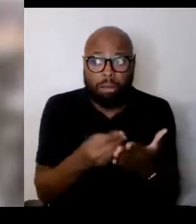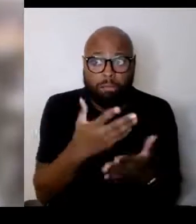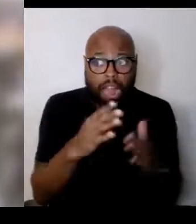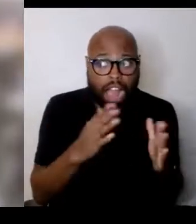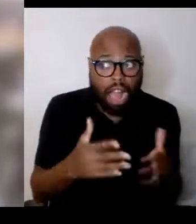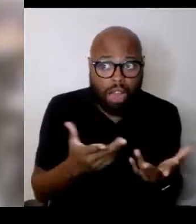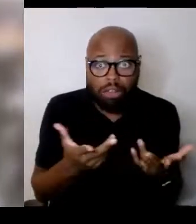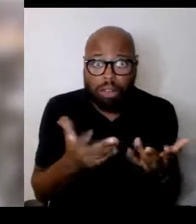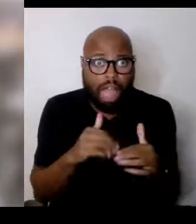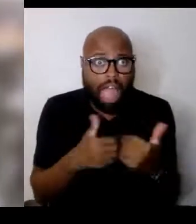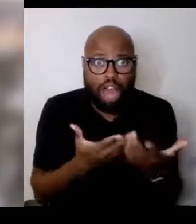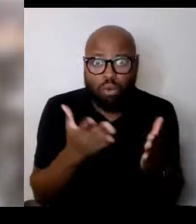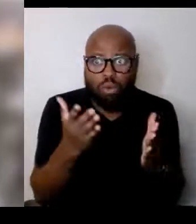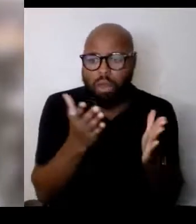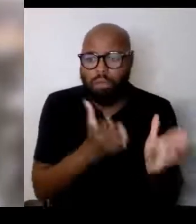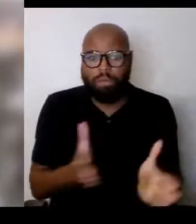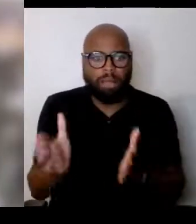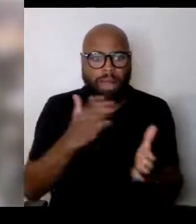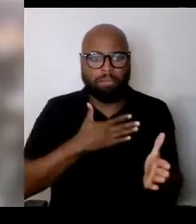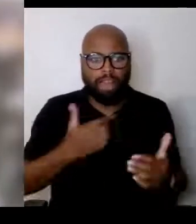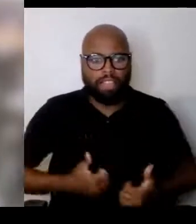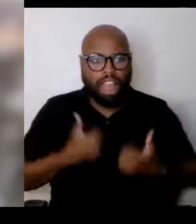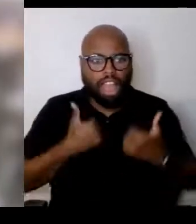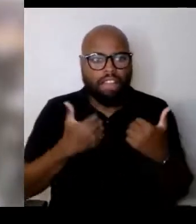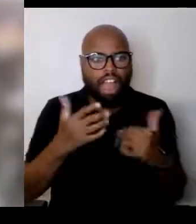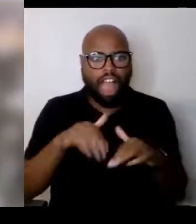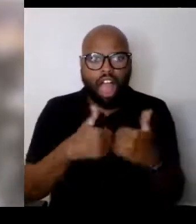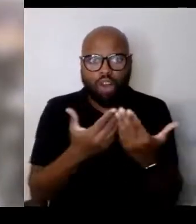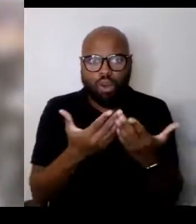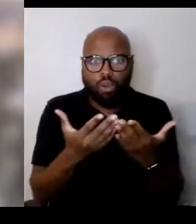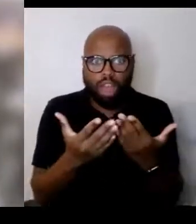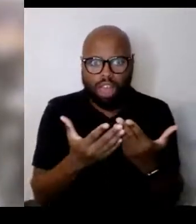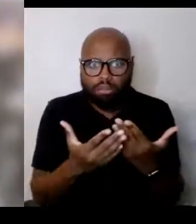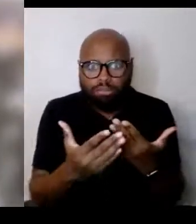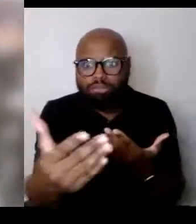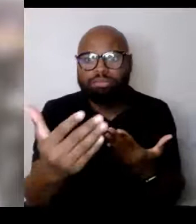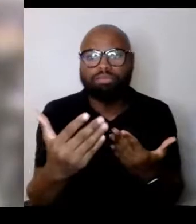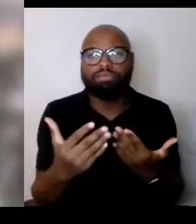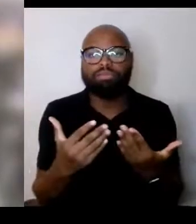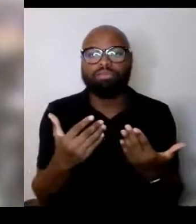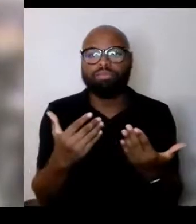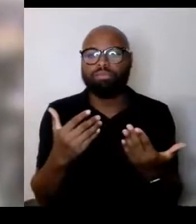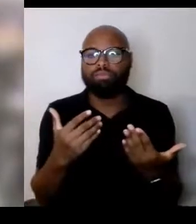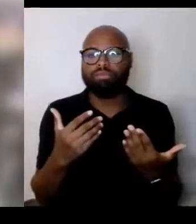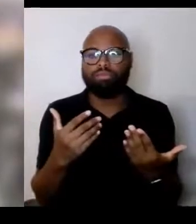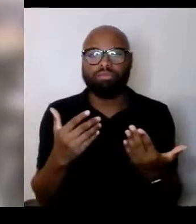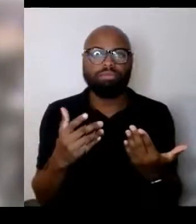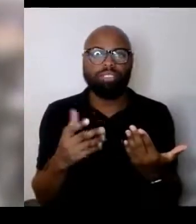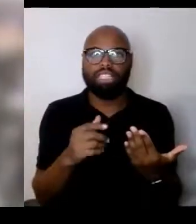or, you know, move ahead without having at least knowing that I am here to stay and status is not gonna be taken away